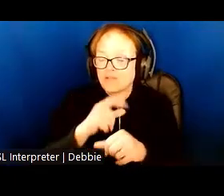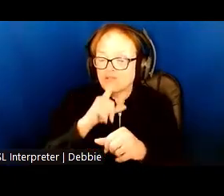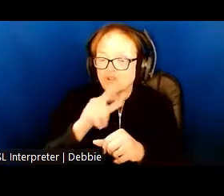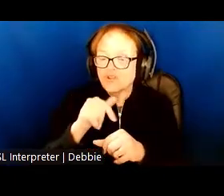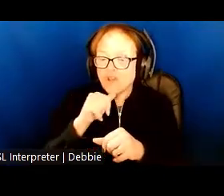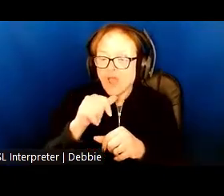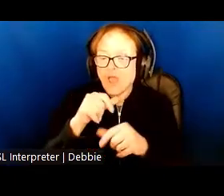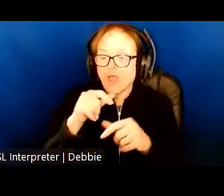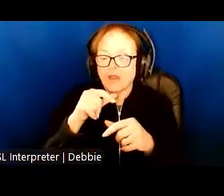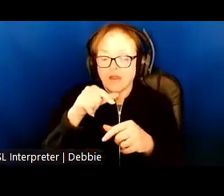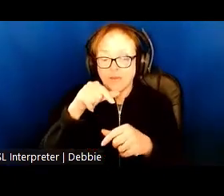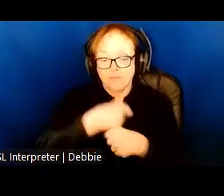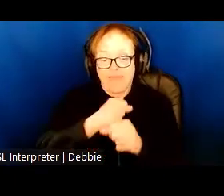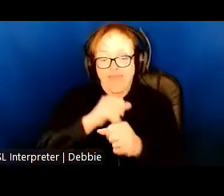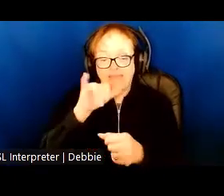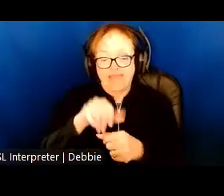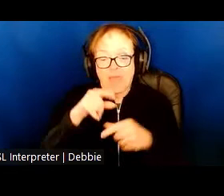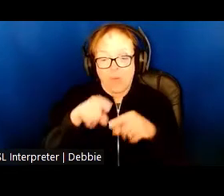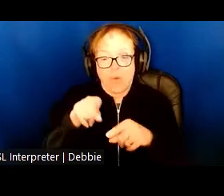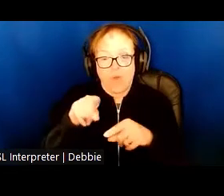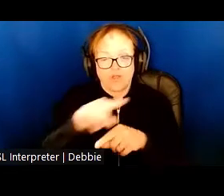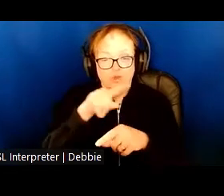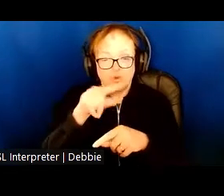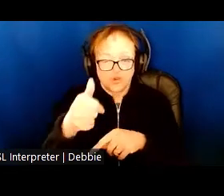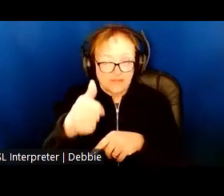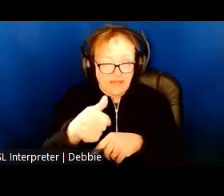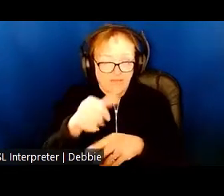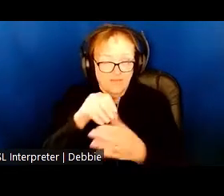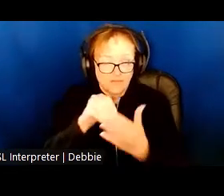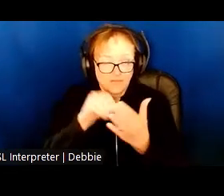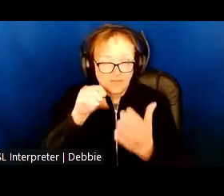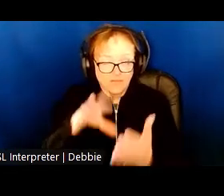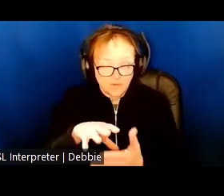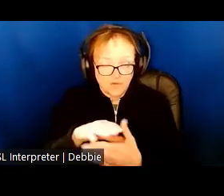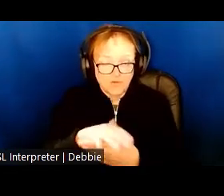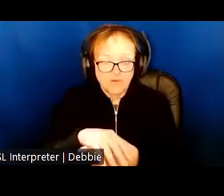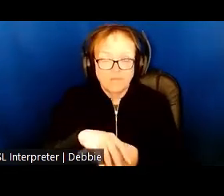OK so now that we have reviewed the eligibility requirements, I’m just going to switch views